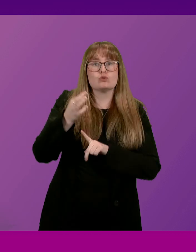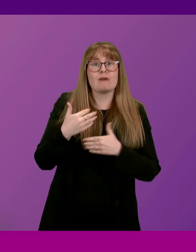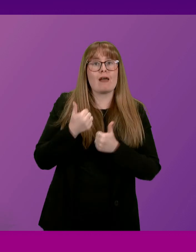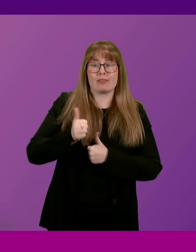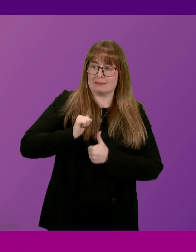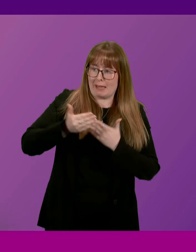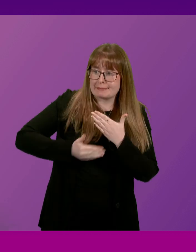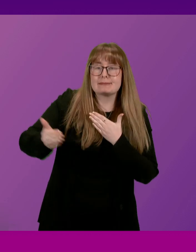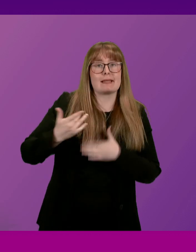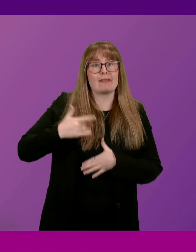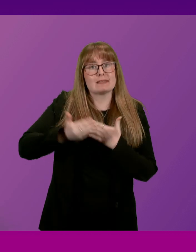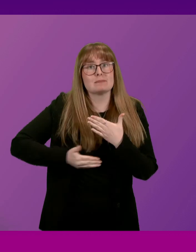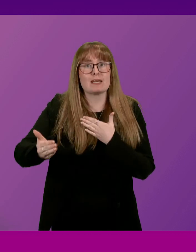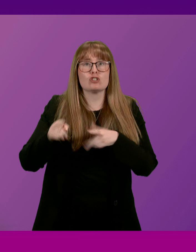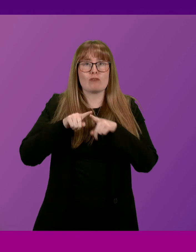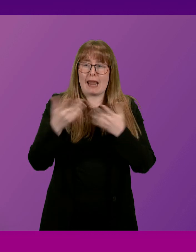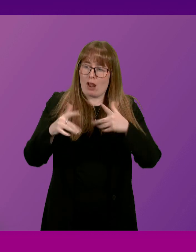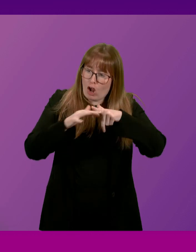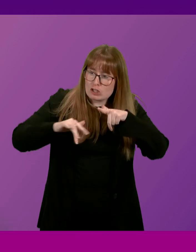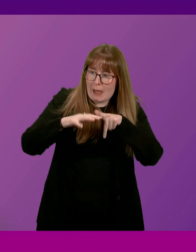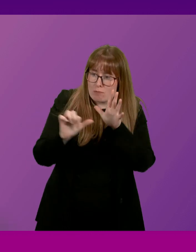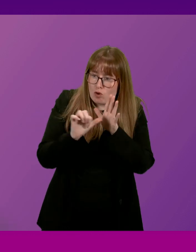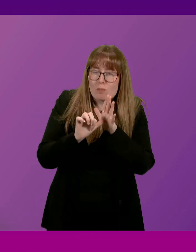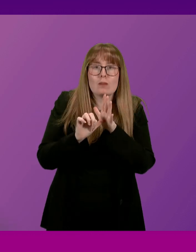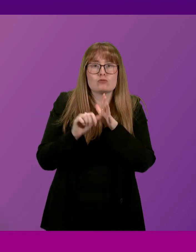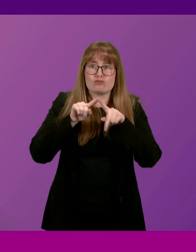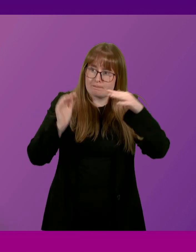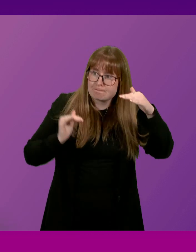underlying inequalities that contribute to health disparities. Tackling poverty